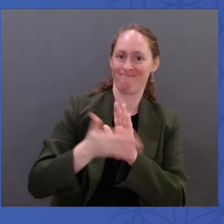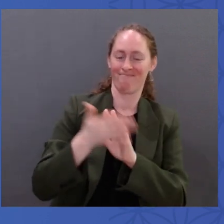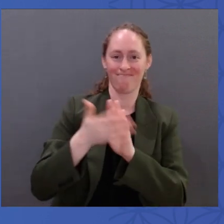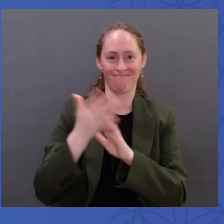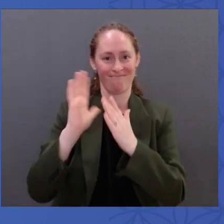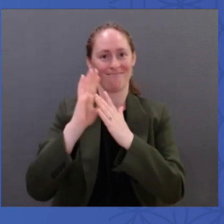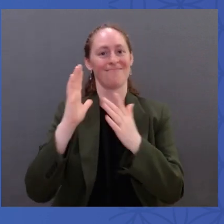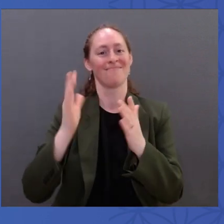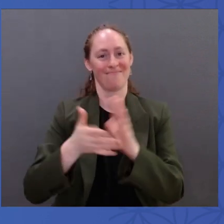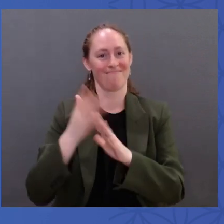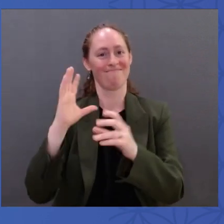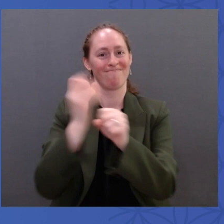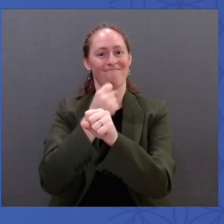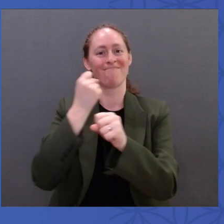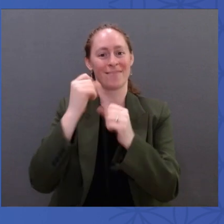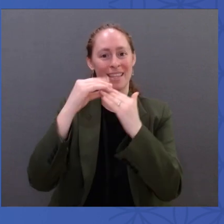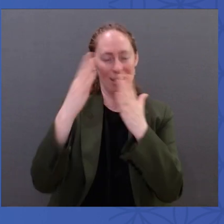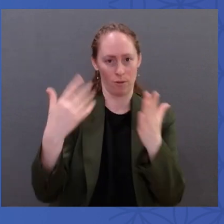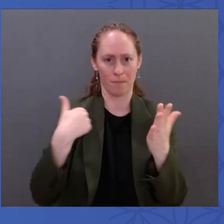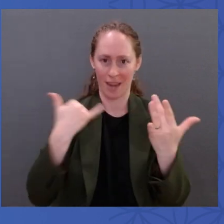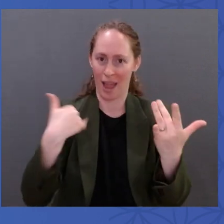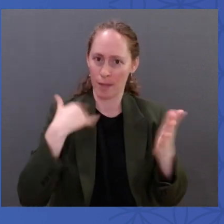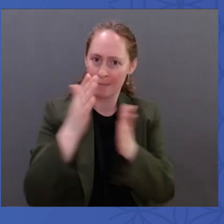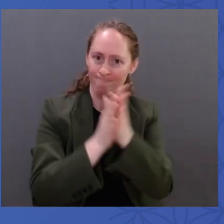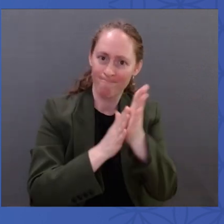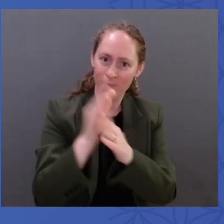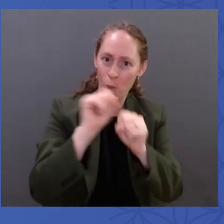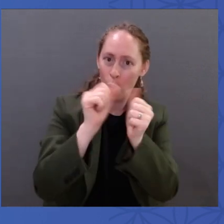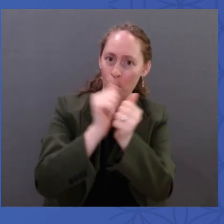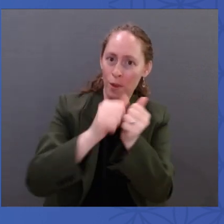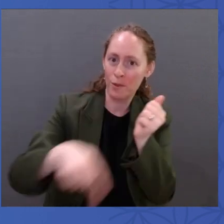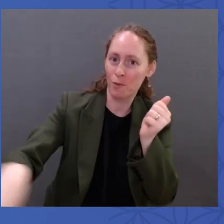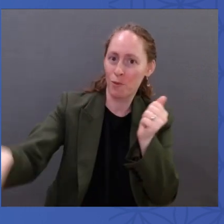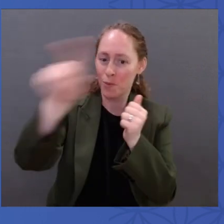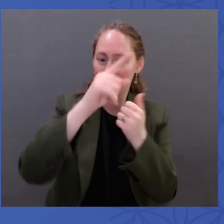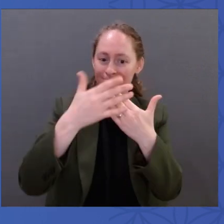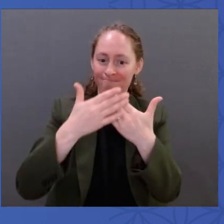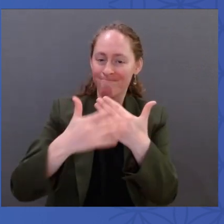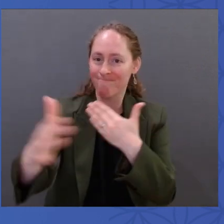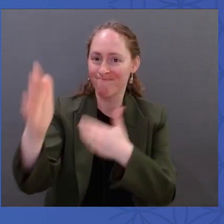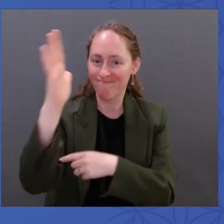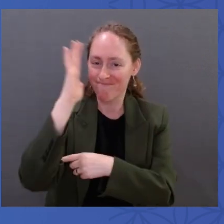Today, the world as a whole is confronted with a pandemic. Supply chain disruptions,